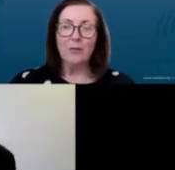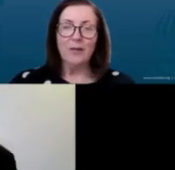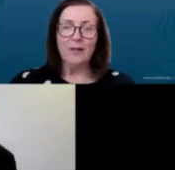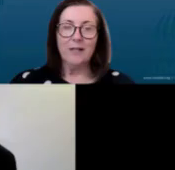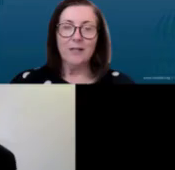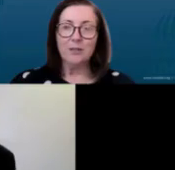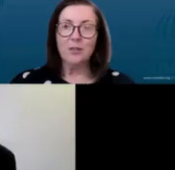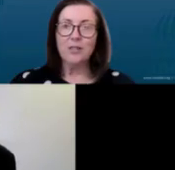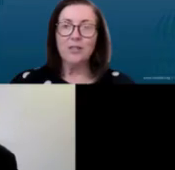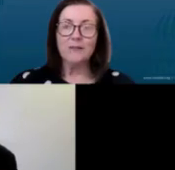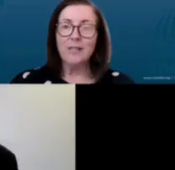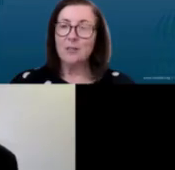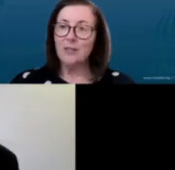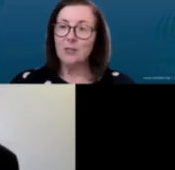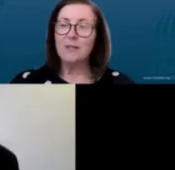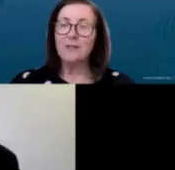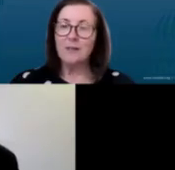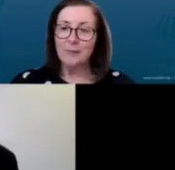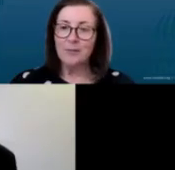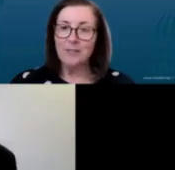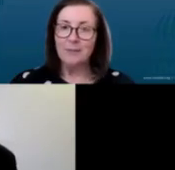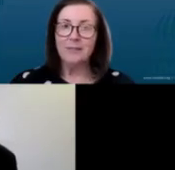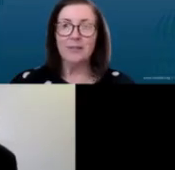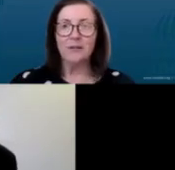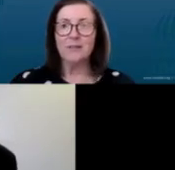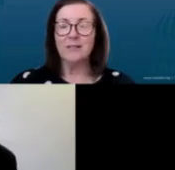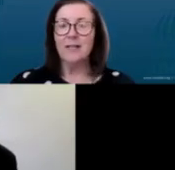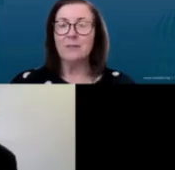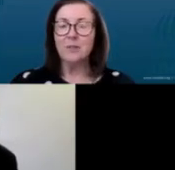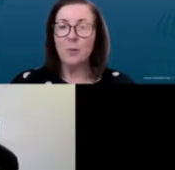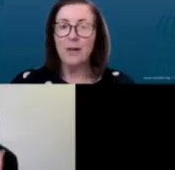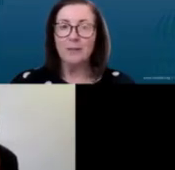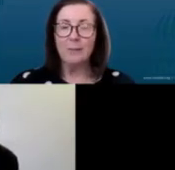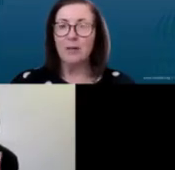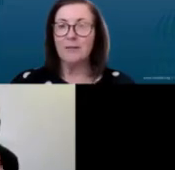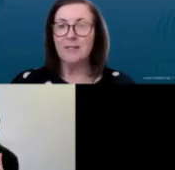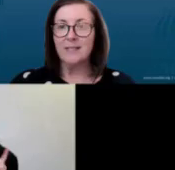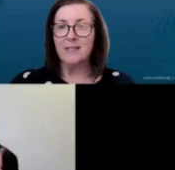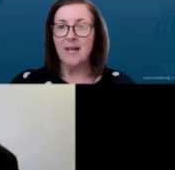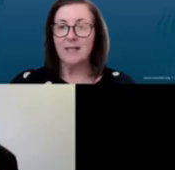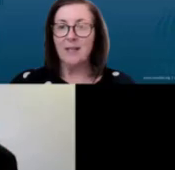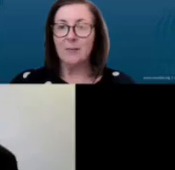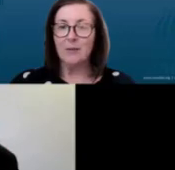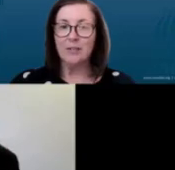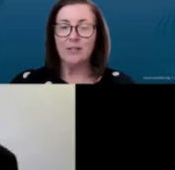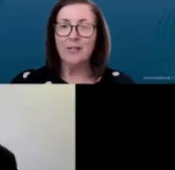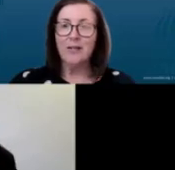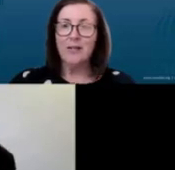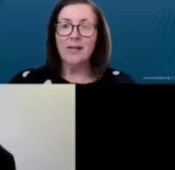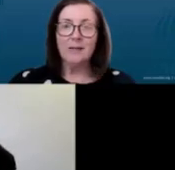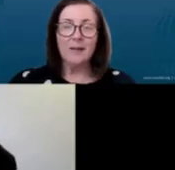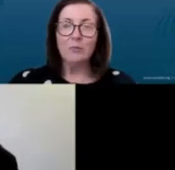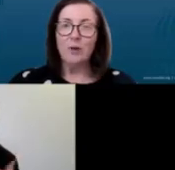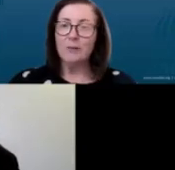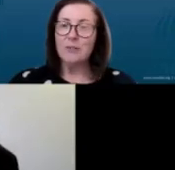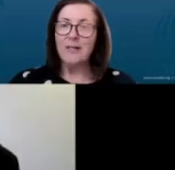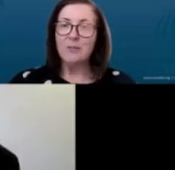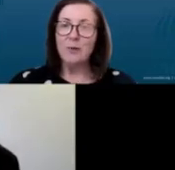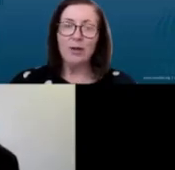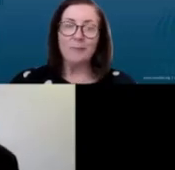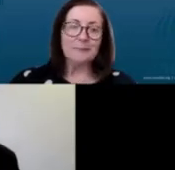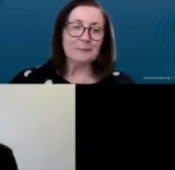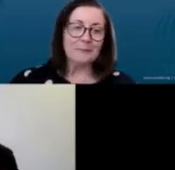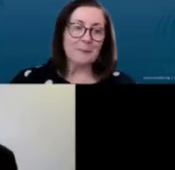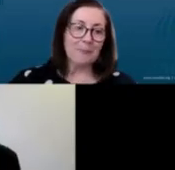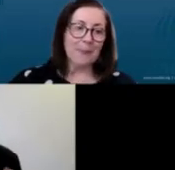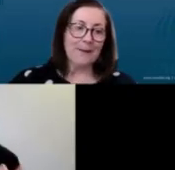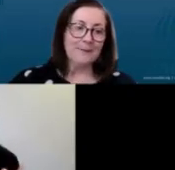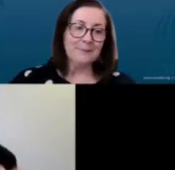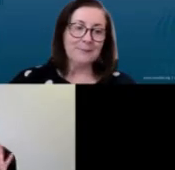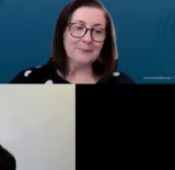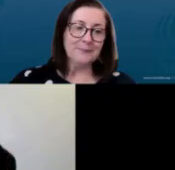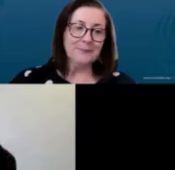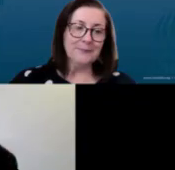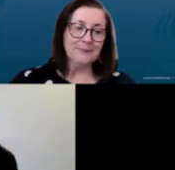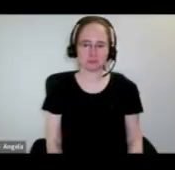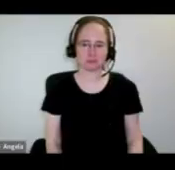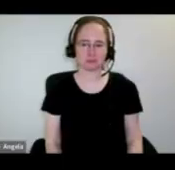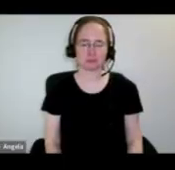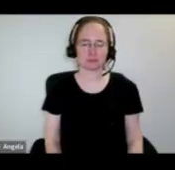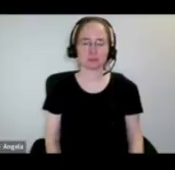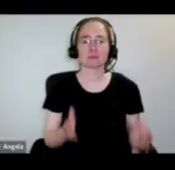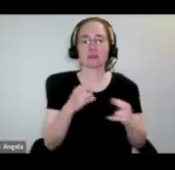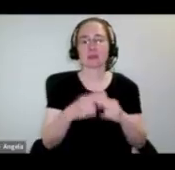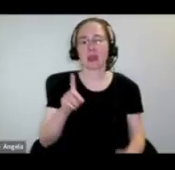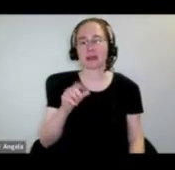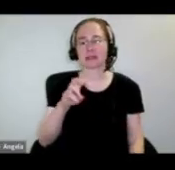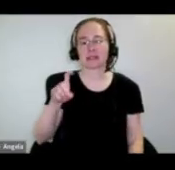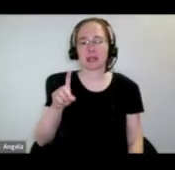Laura Vegas: a blue shirt with white polka dots, and I work for the National Association of State Directors of Developmental Disability Services, and I'm so proud to be part of this NCI collaboration, and welcome you to today's webinar.